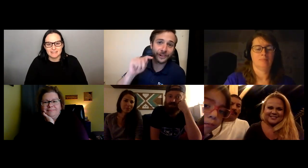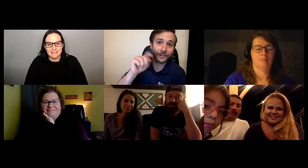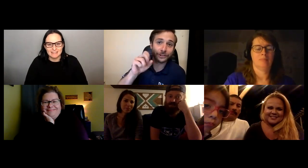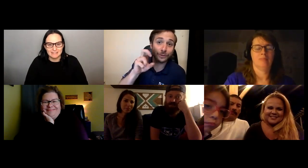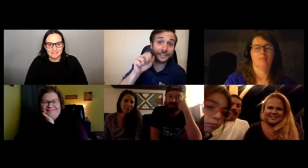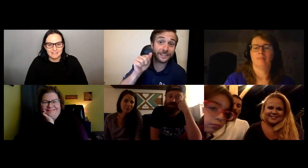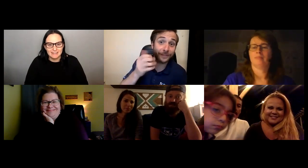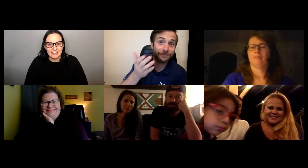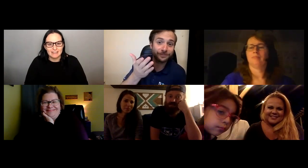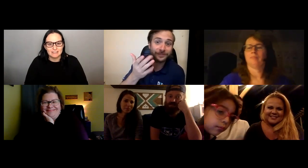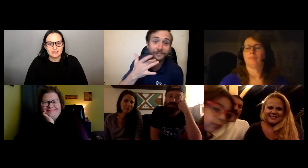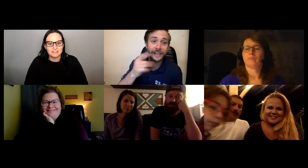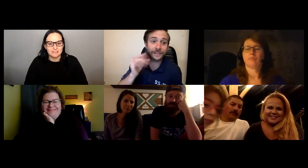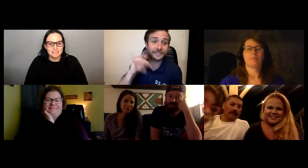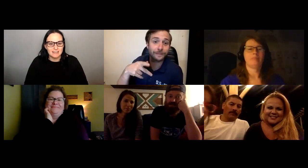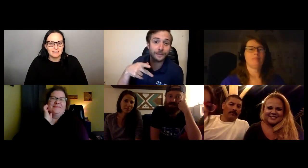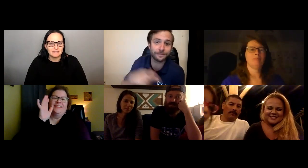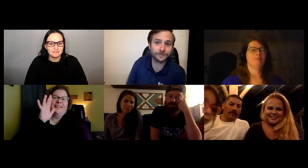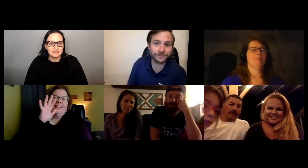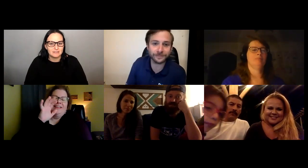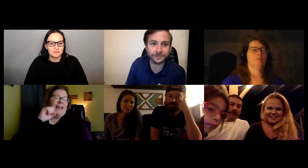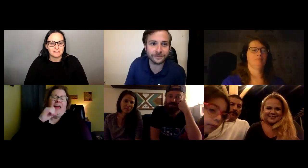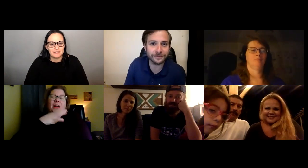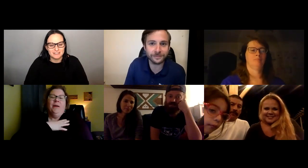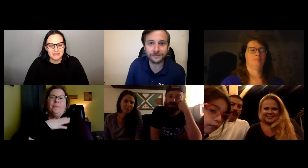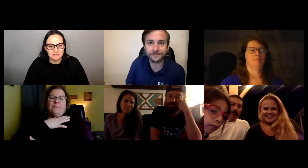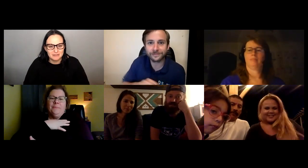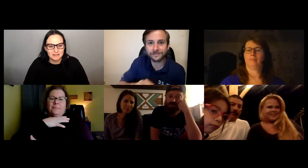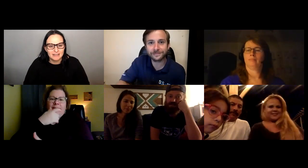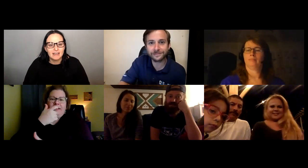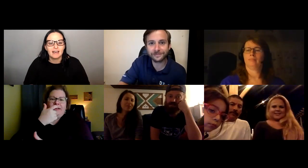thank you is that pretty theresa come